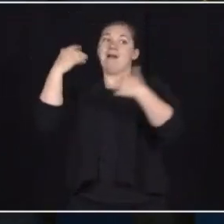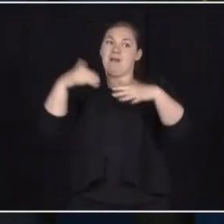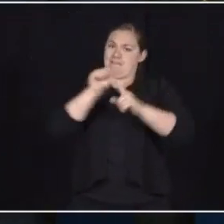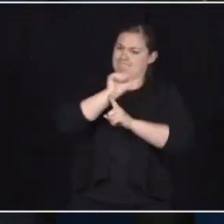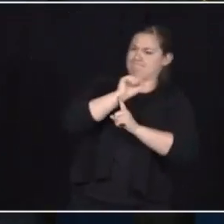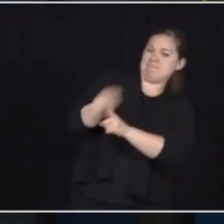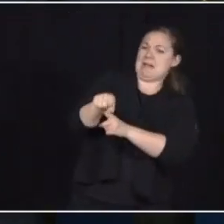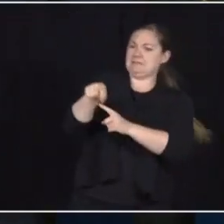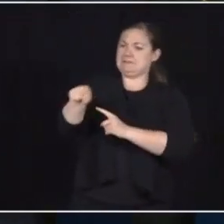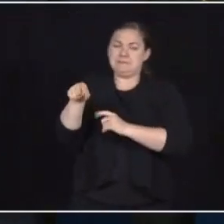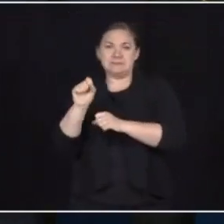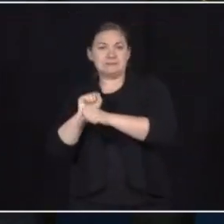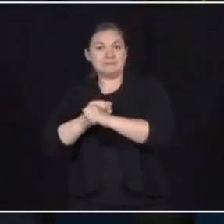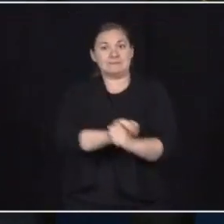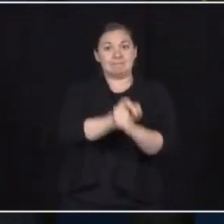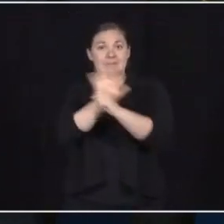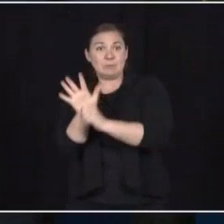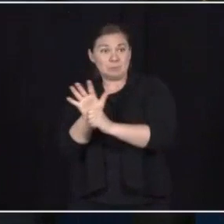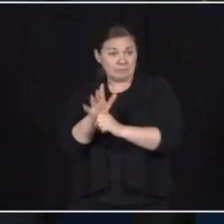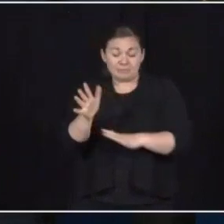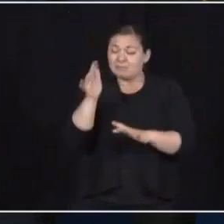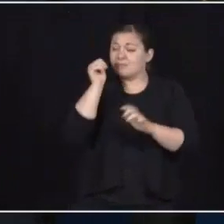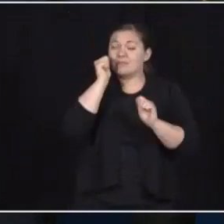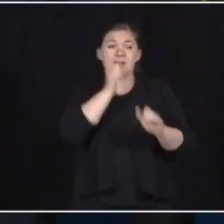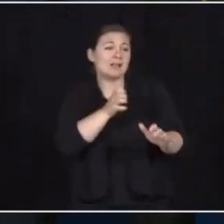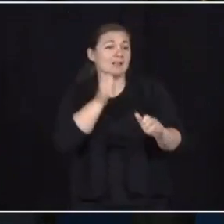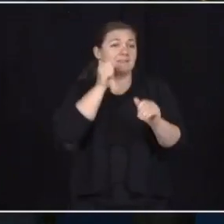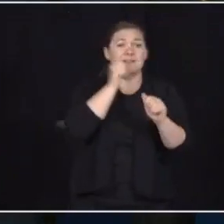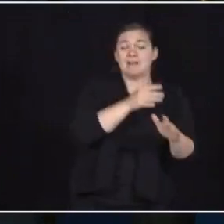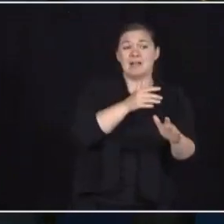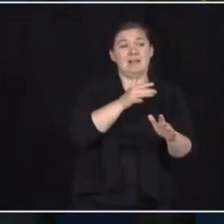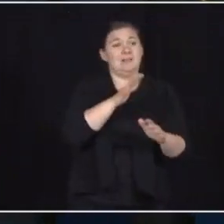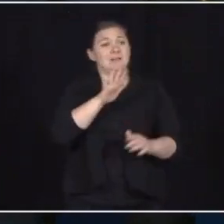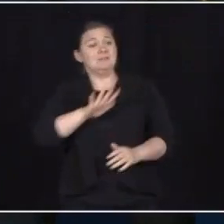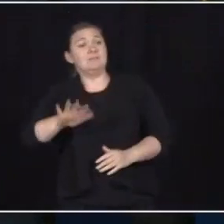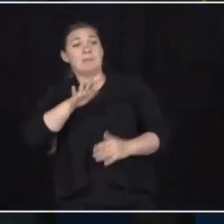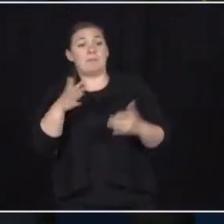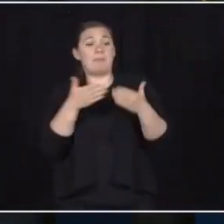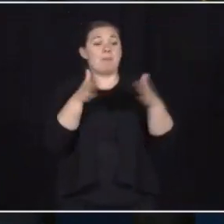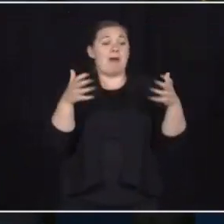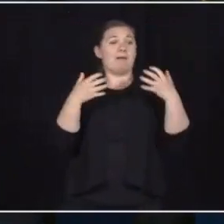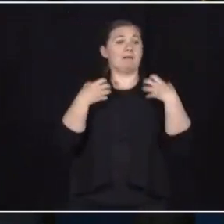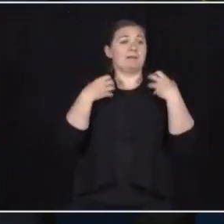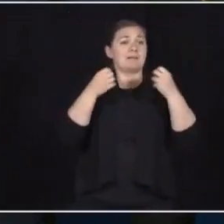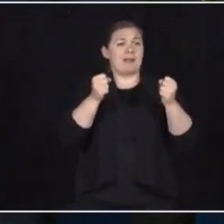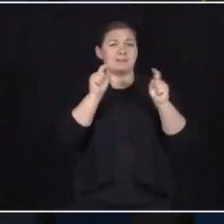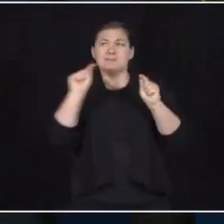health units with fewer than five cases with many of them reporting no new cases at all.